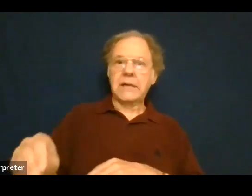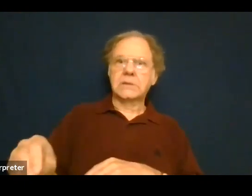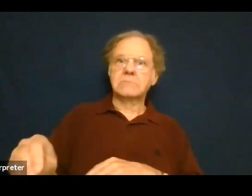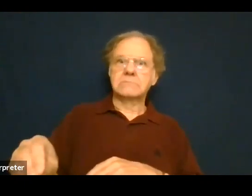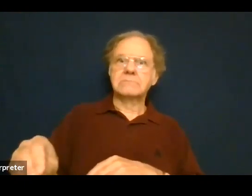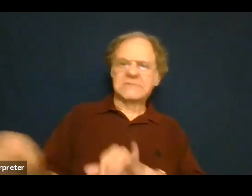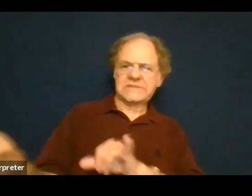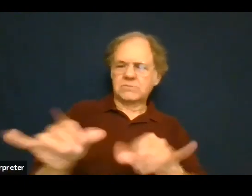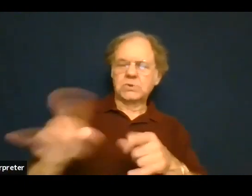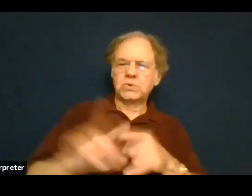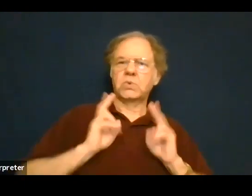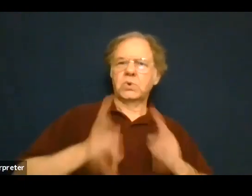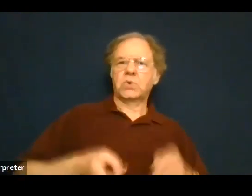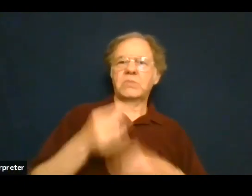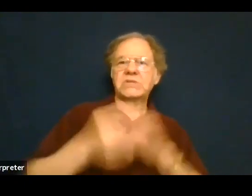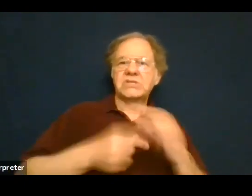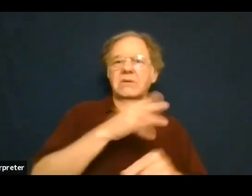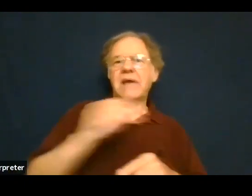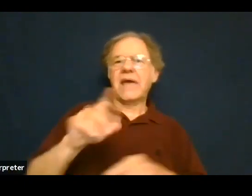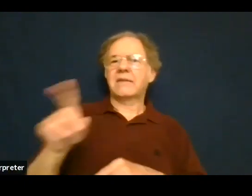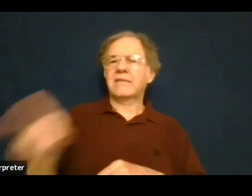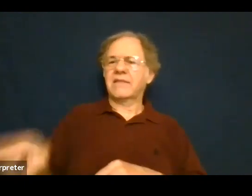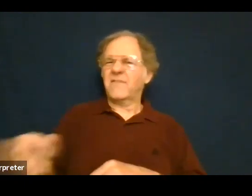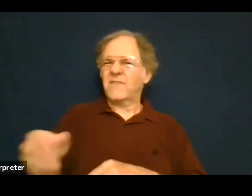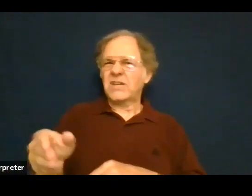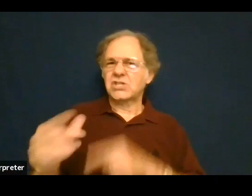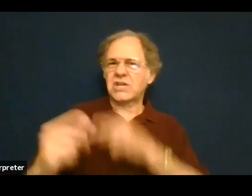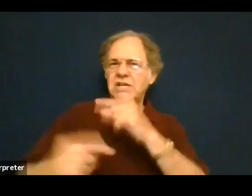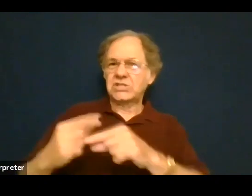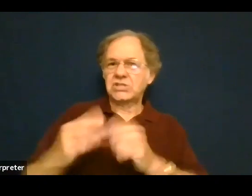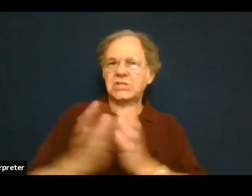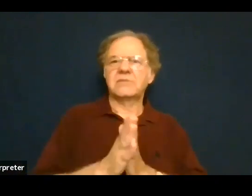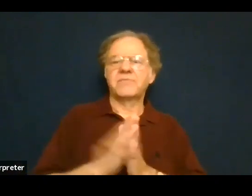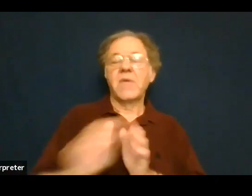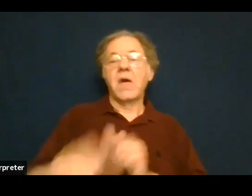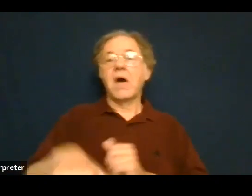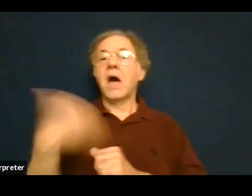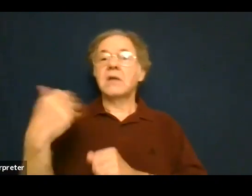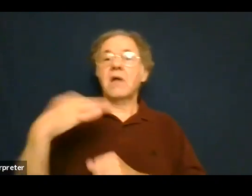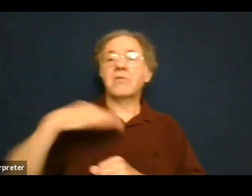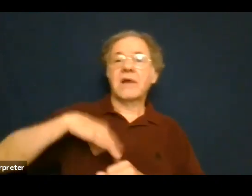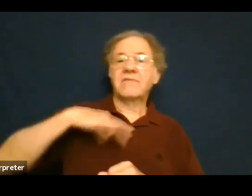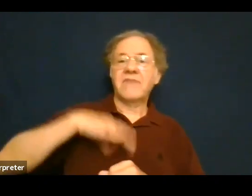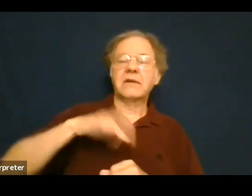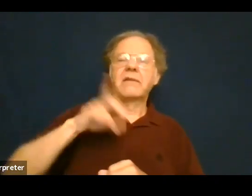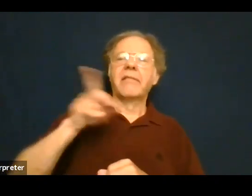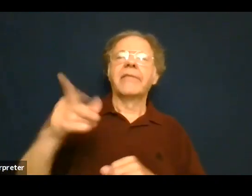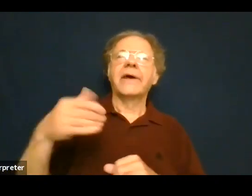and the zebrafish gene. Another advantage is that they have hair cells in their ear.